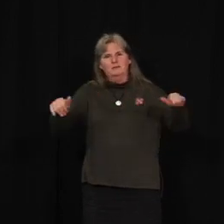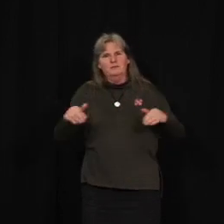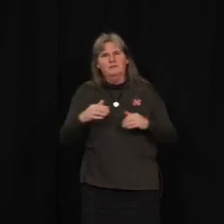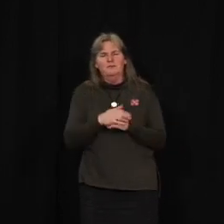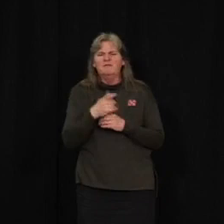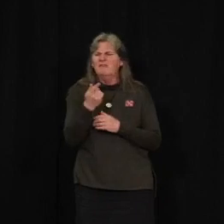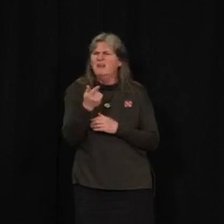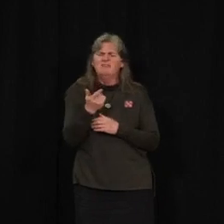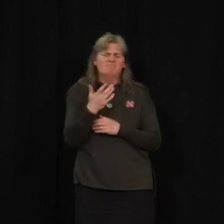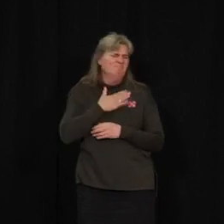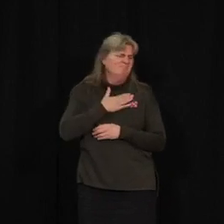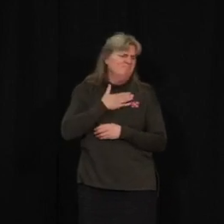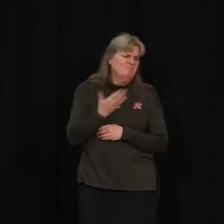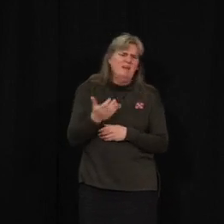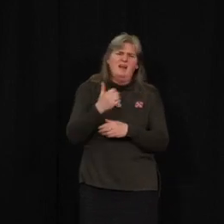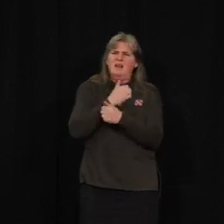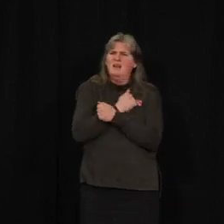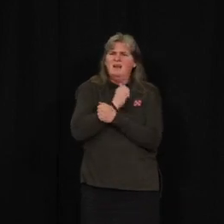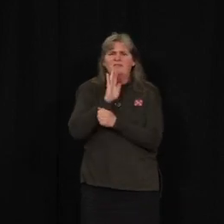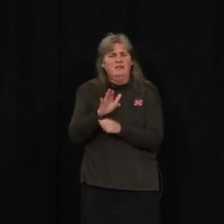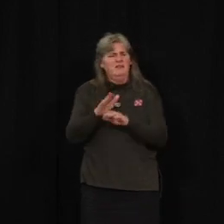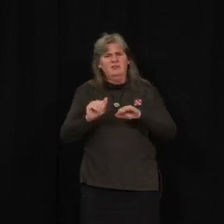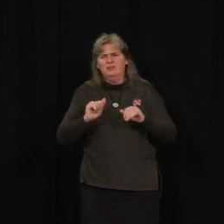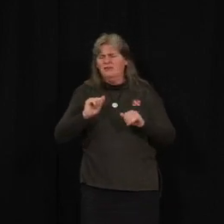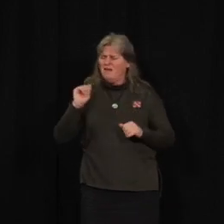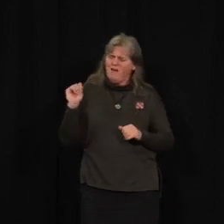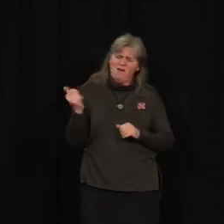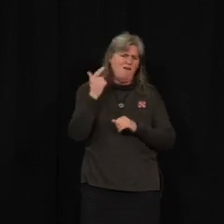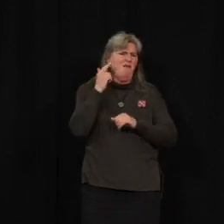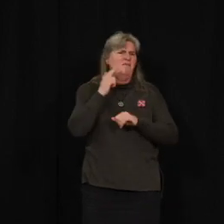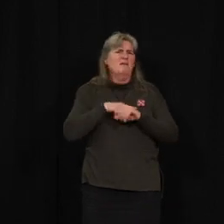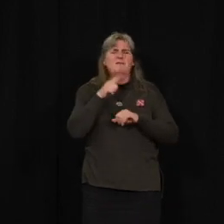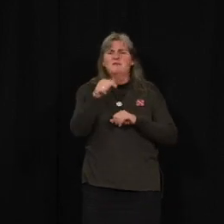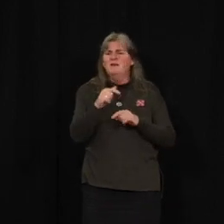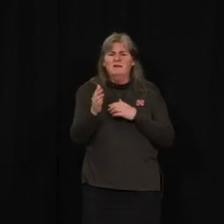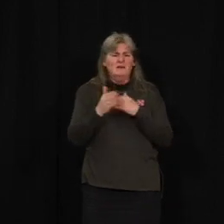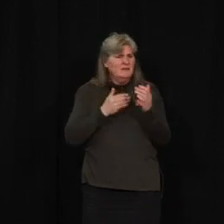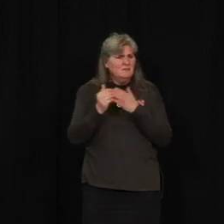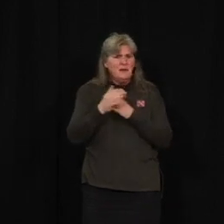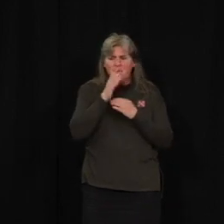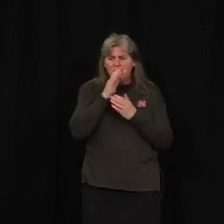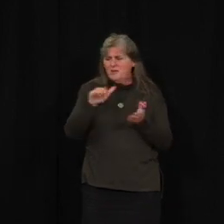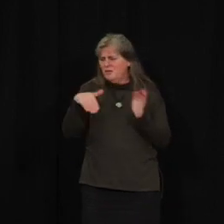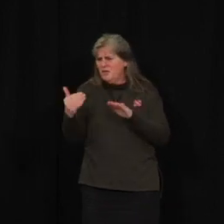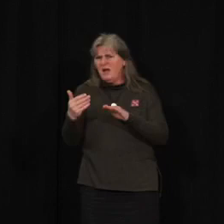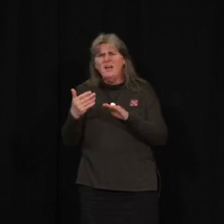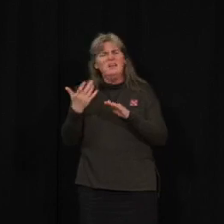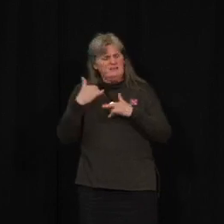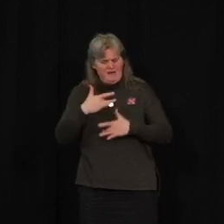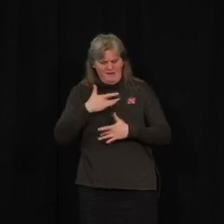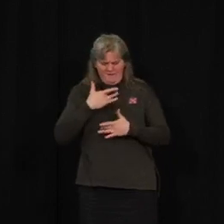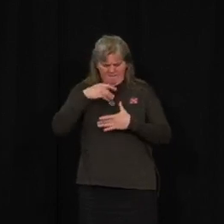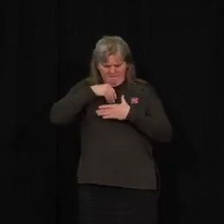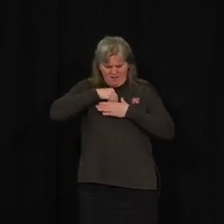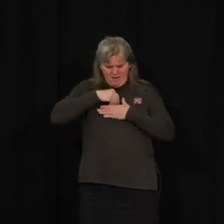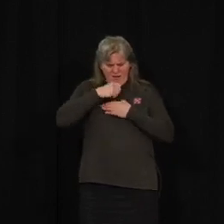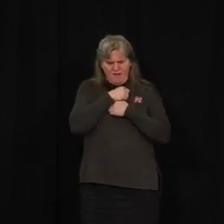That is always there for us, evn after they have passed on. So don't forget to celebrate yor mom this weekend, however close